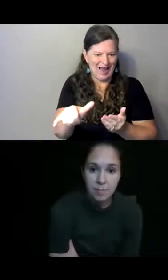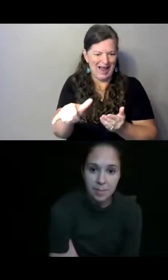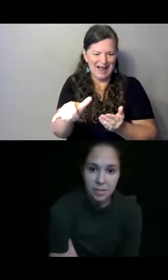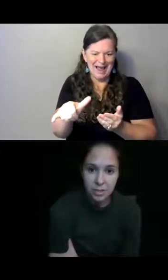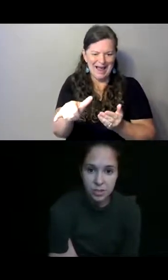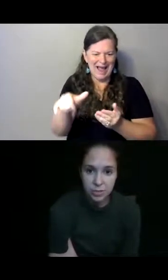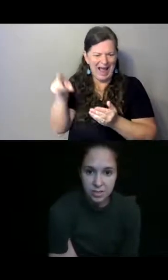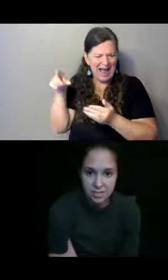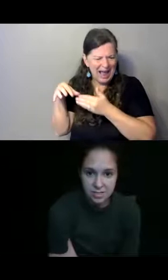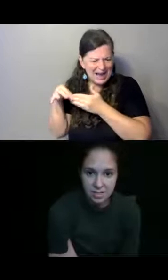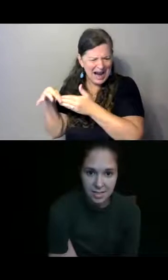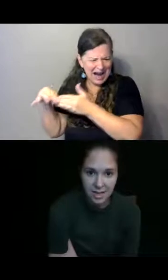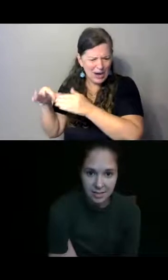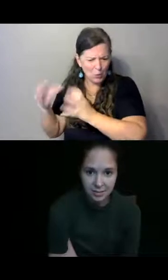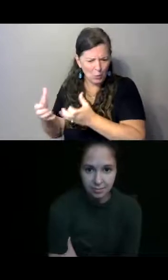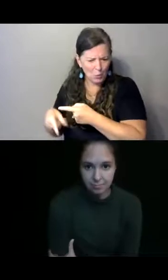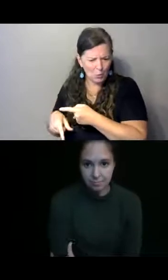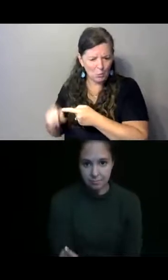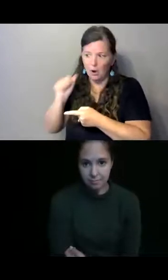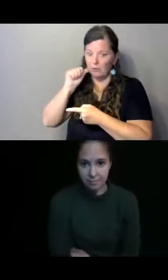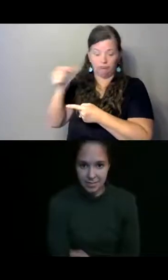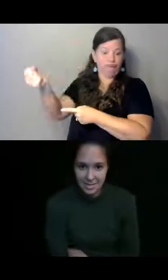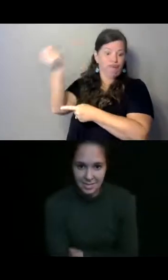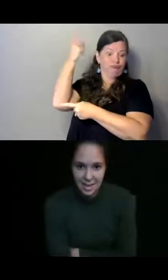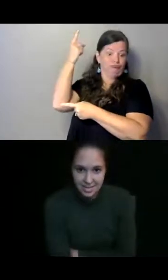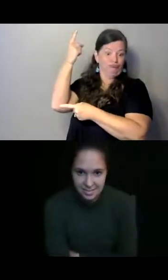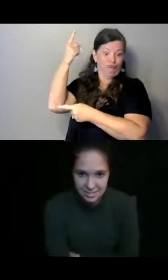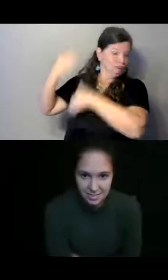Maybe the students that need guidance